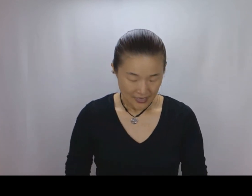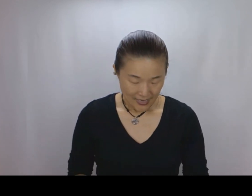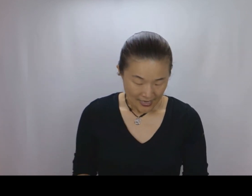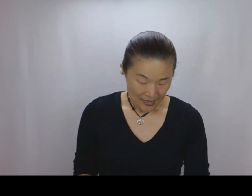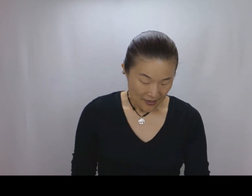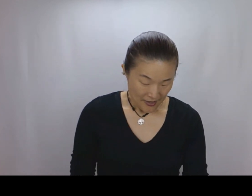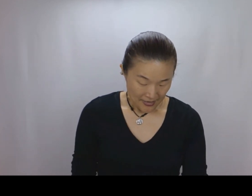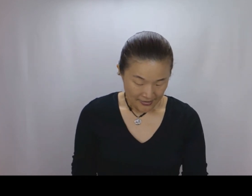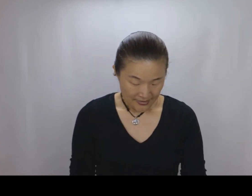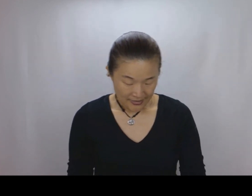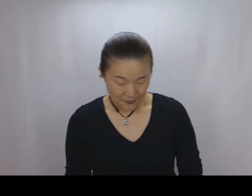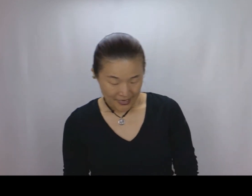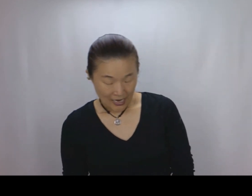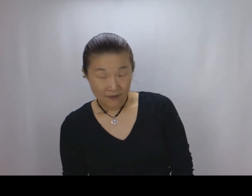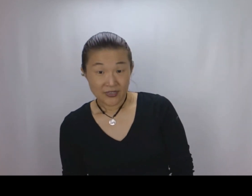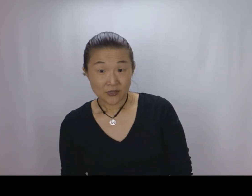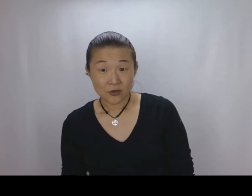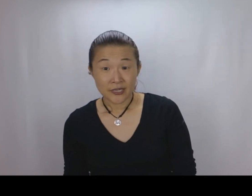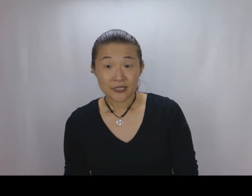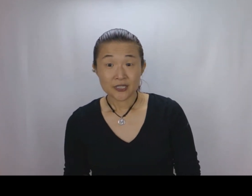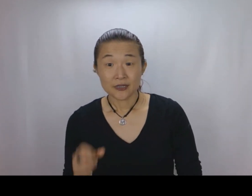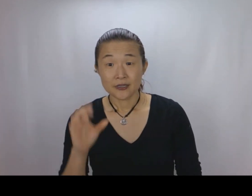Then next we have is orange.